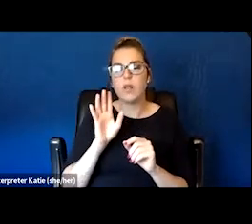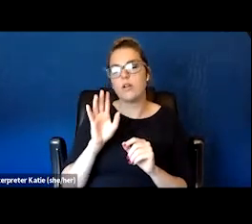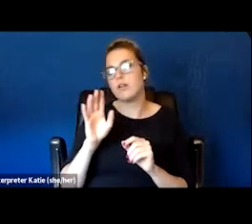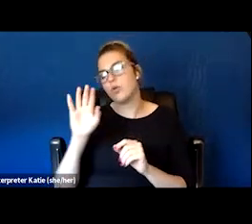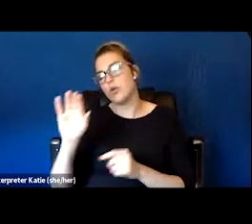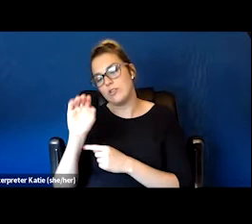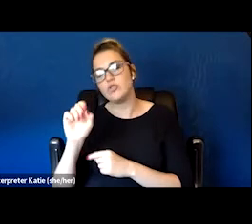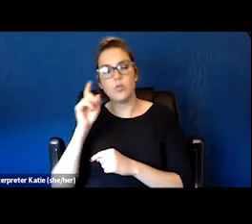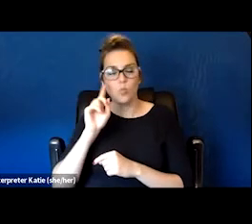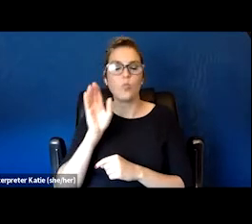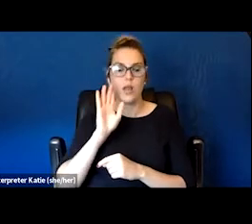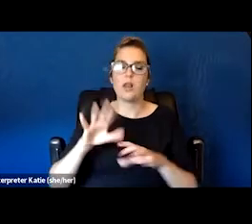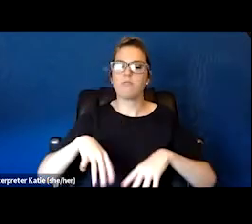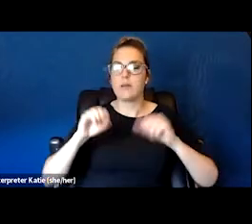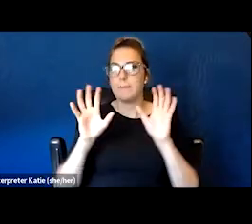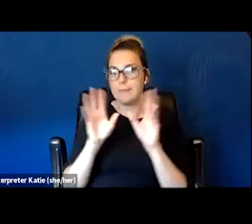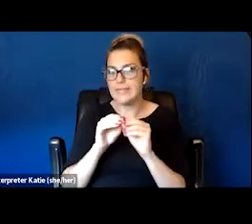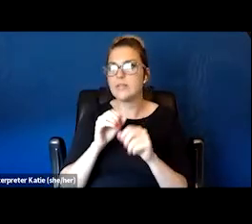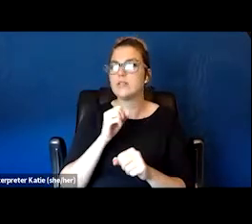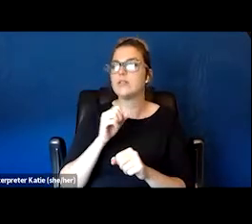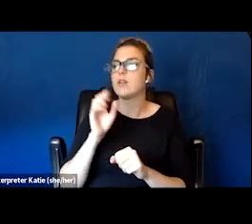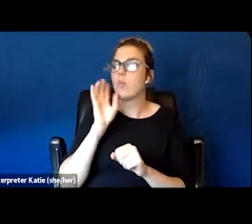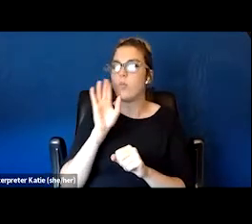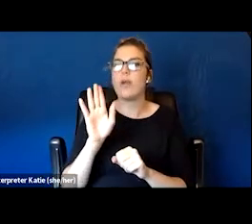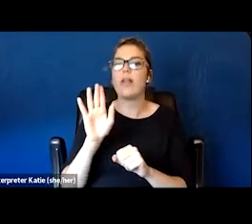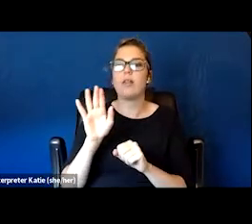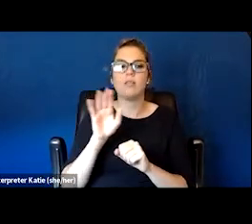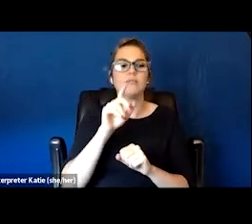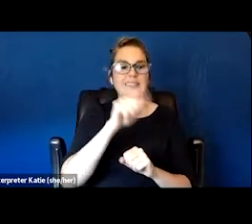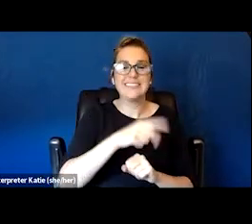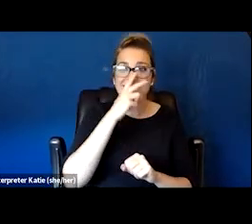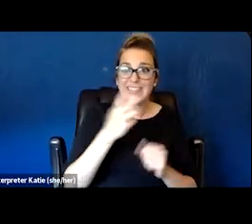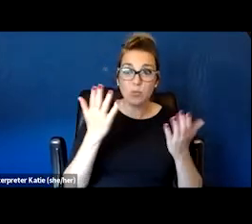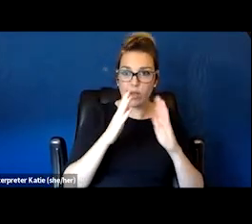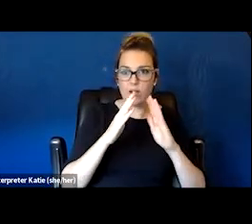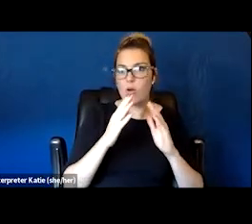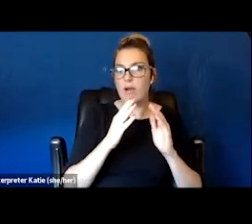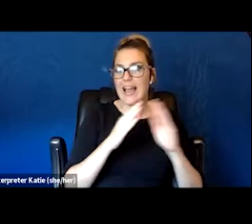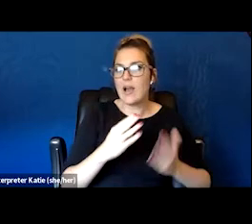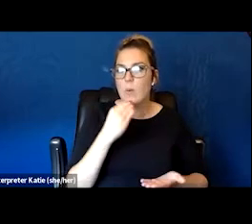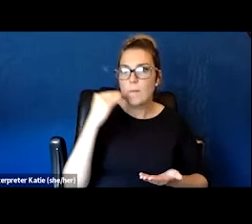and we're going to match and select people for those units. So we'll call a housing placement meeting